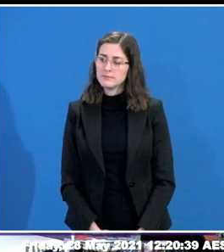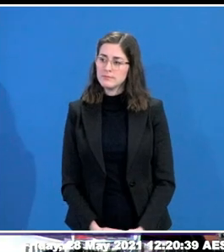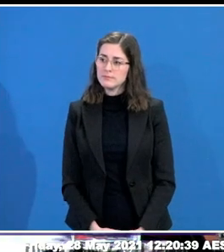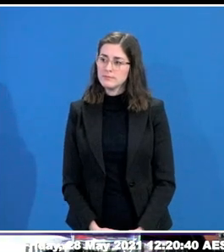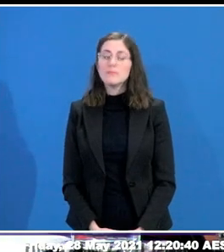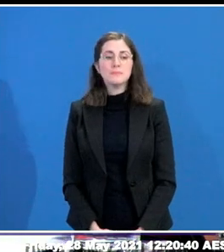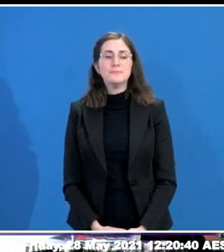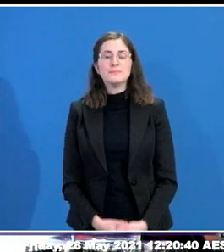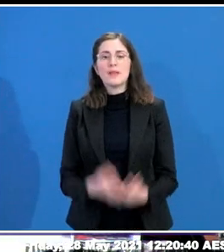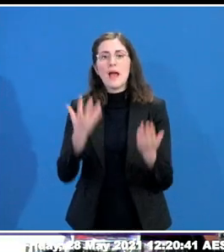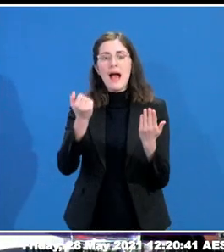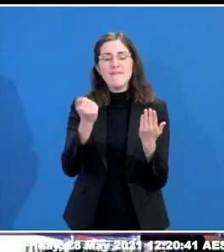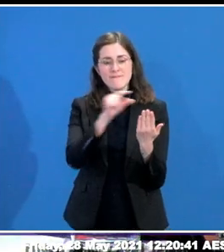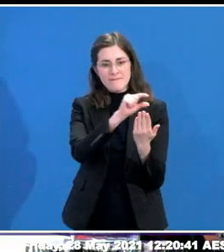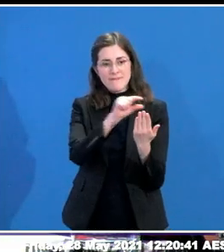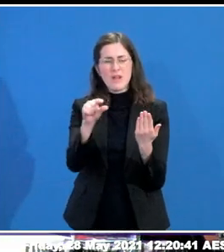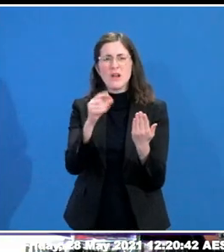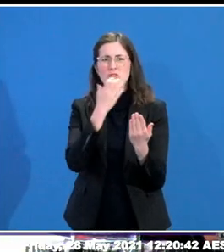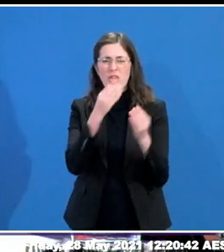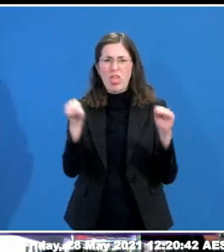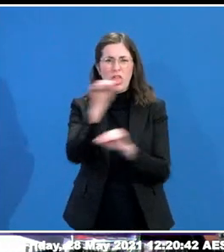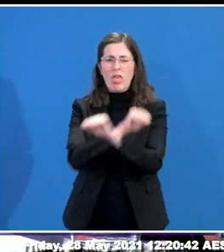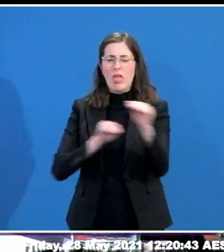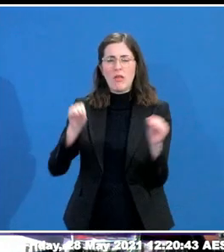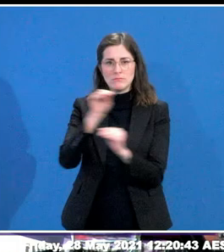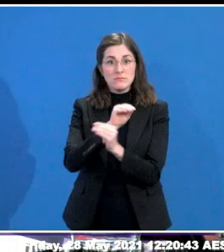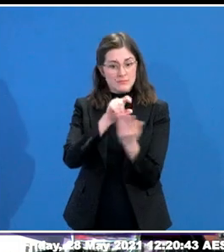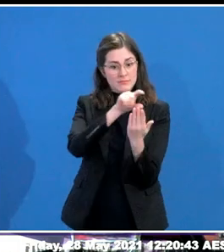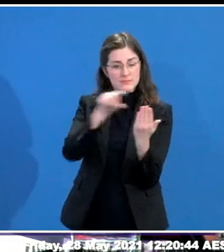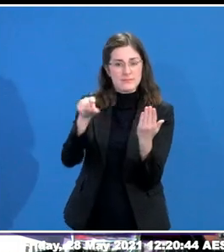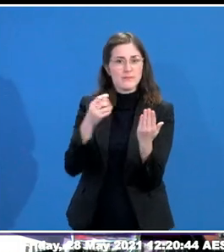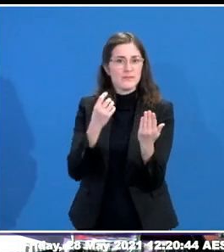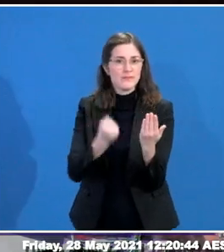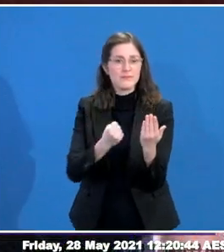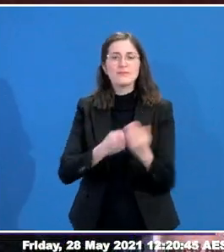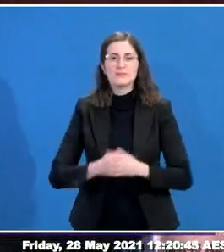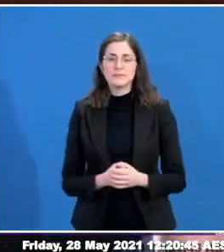Oh, yes, it is out of order. They must have changed the order of the agenda. Yes.